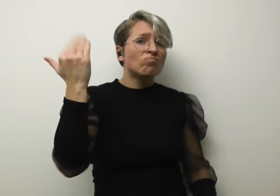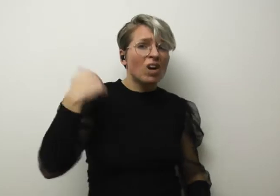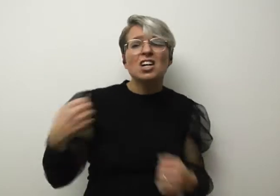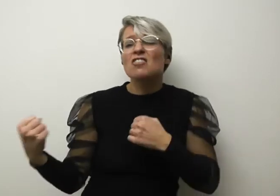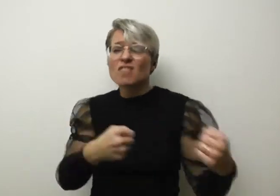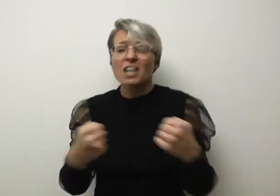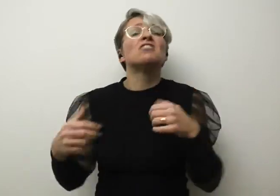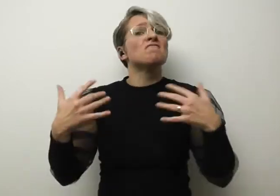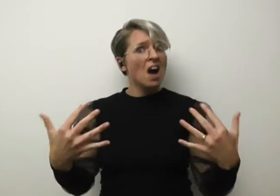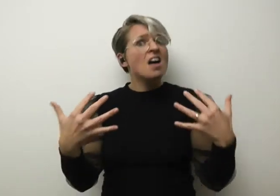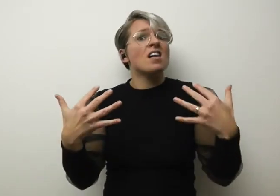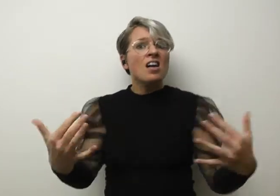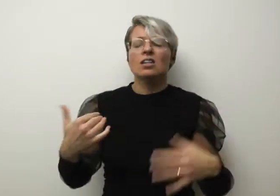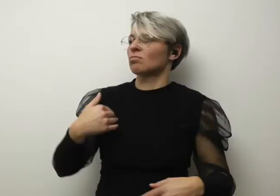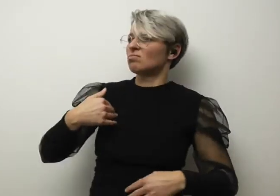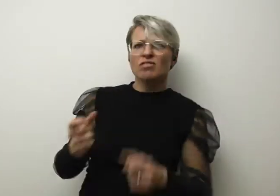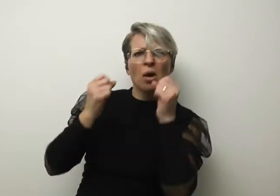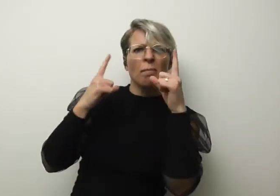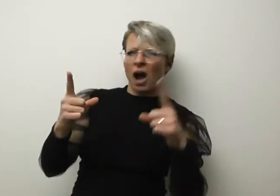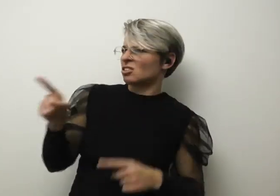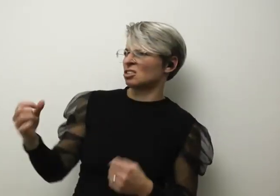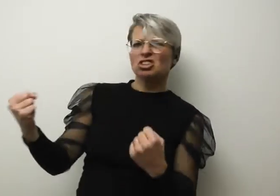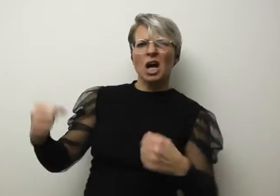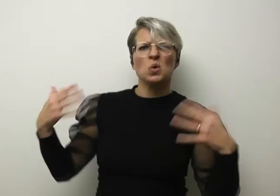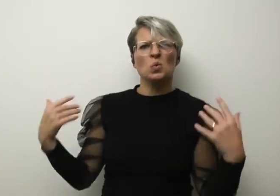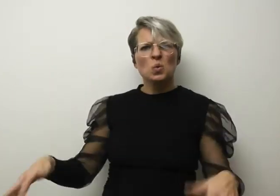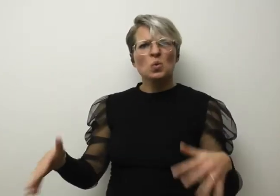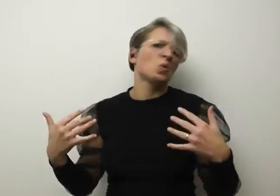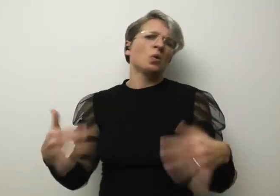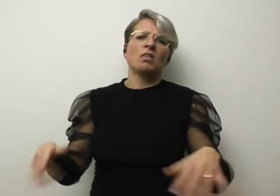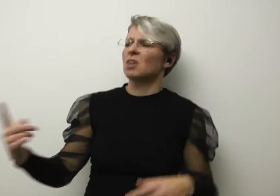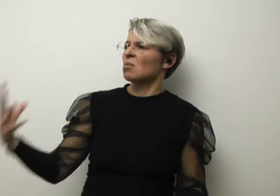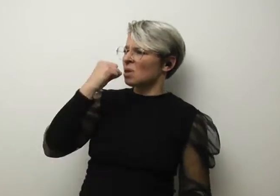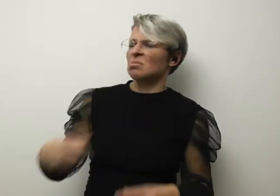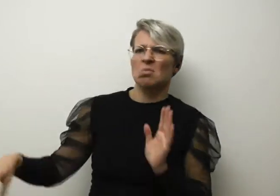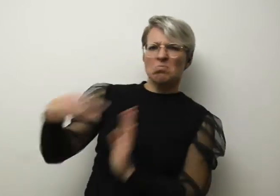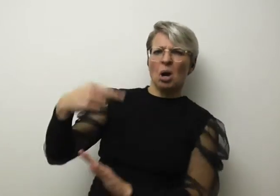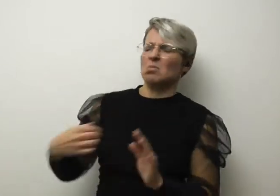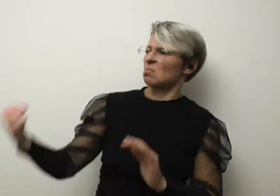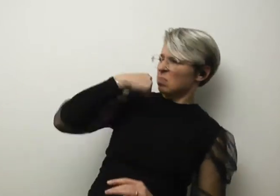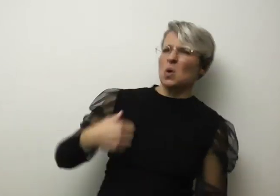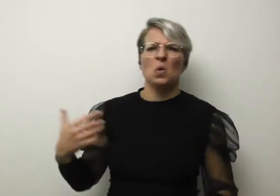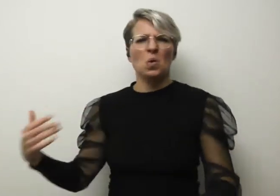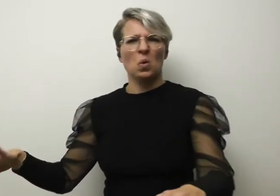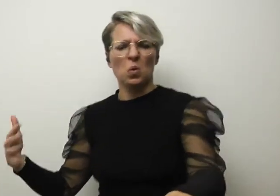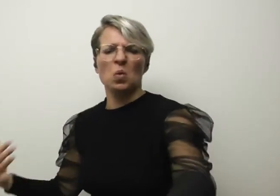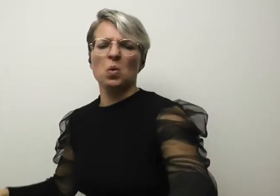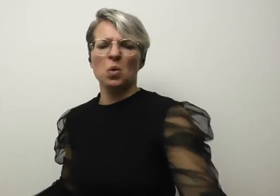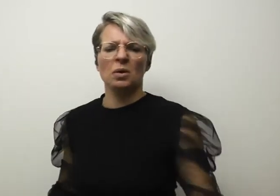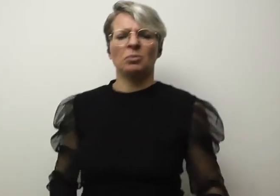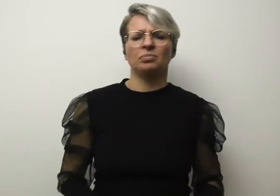Well, I tell you, I've fought tougher men But I really can't remember when He kicked like a mule and he bit like a crocodile